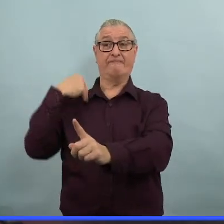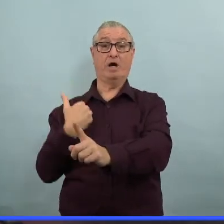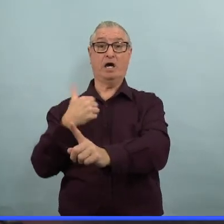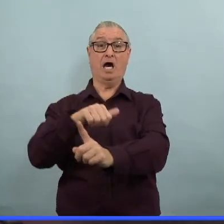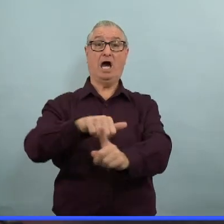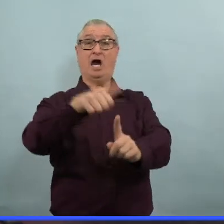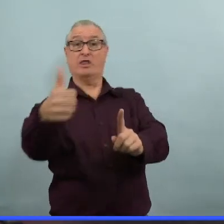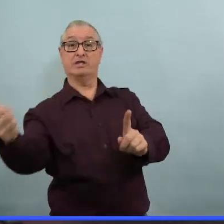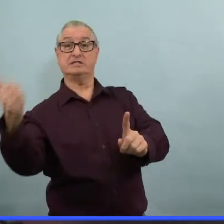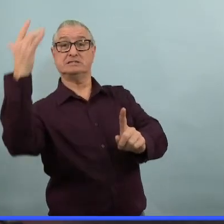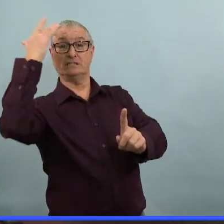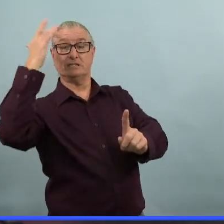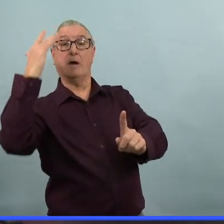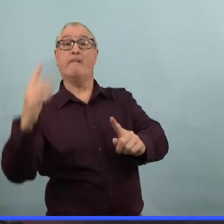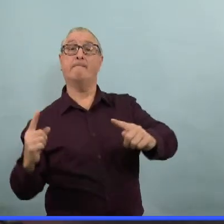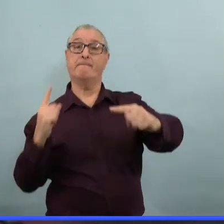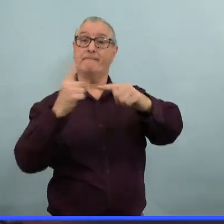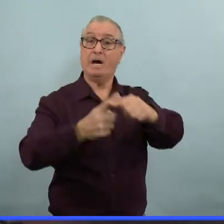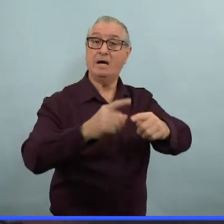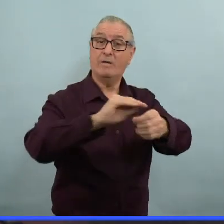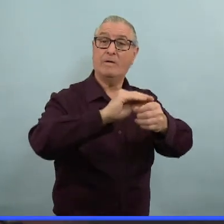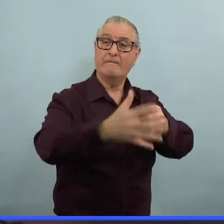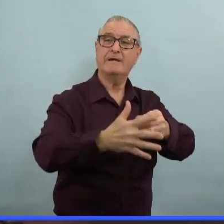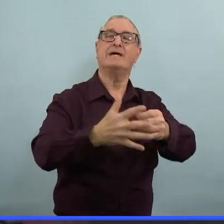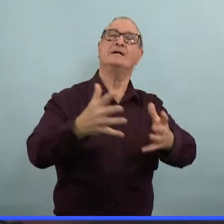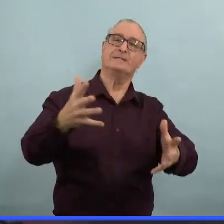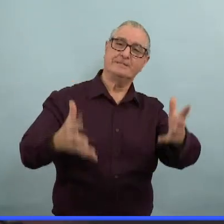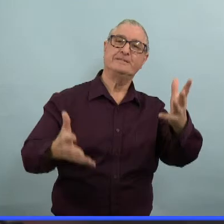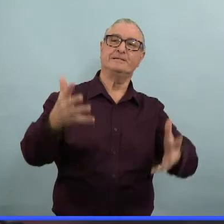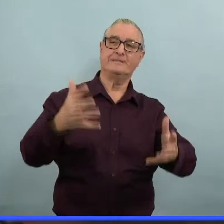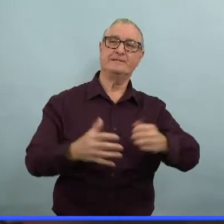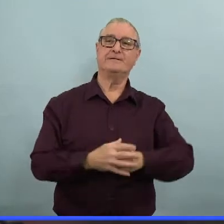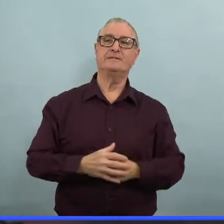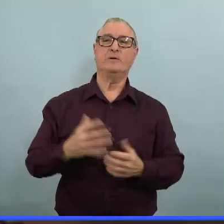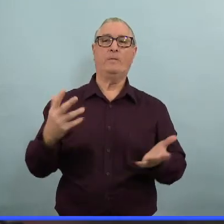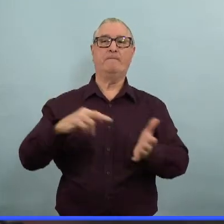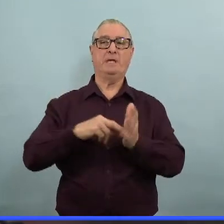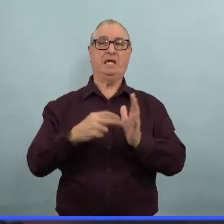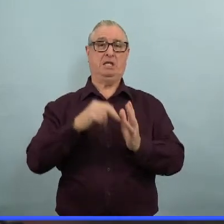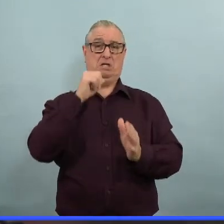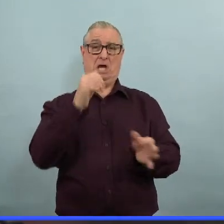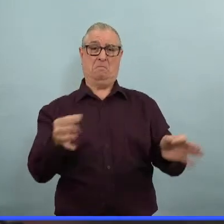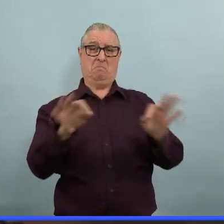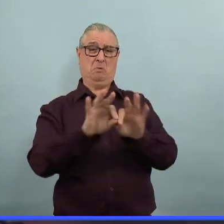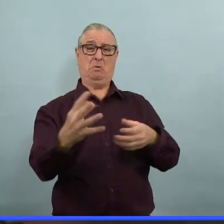have coveted it's certainly not irrelevant certainly it's certainly relevant to how we